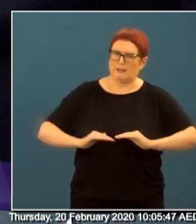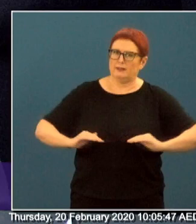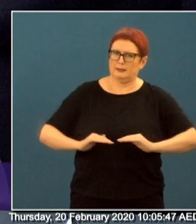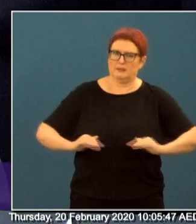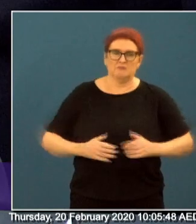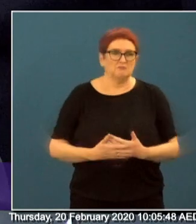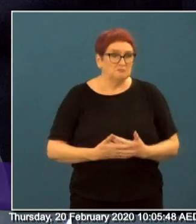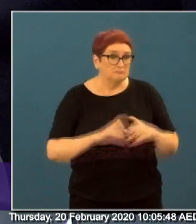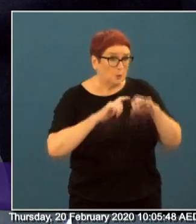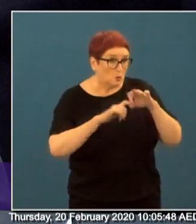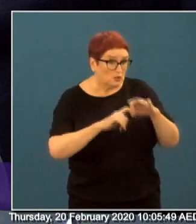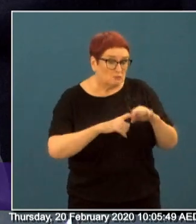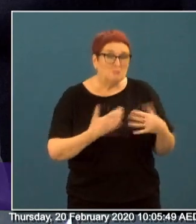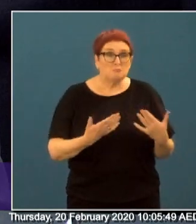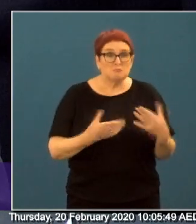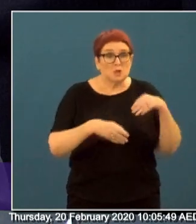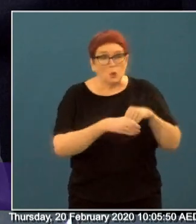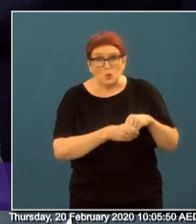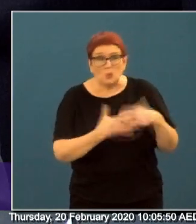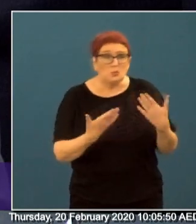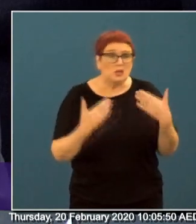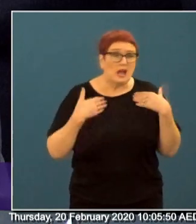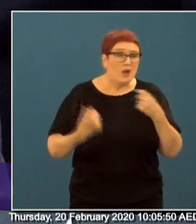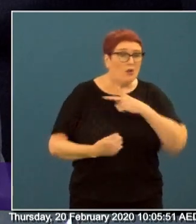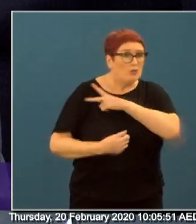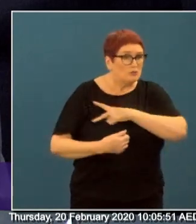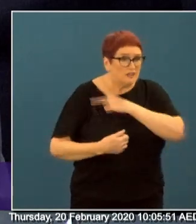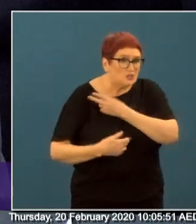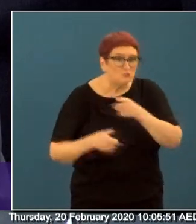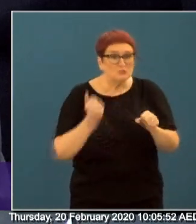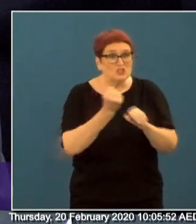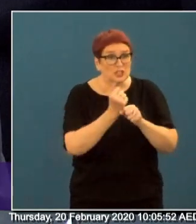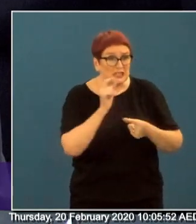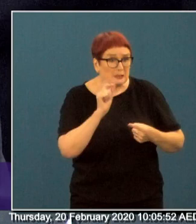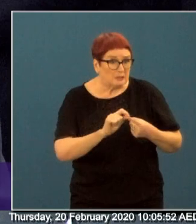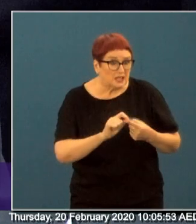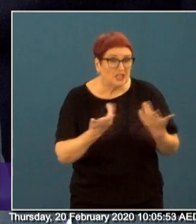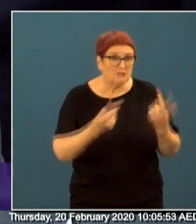Includes — health professionals who deliver it, includes GPs, nurses,